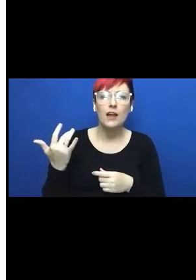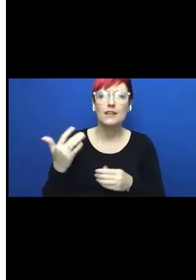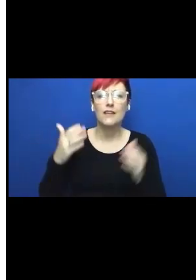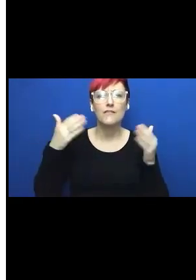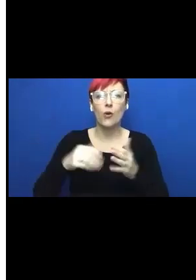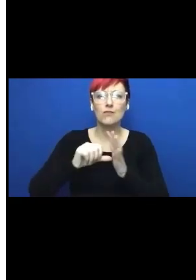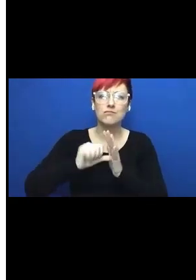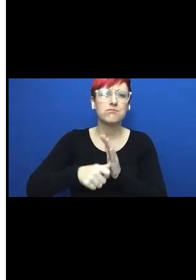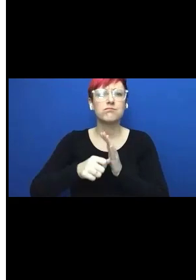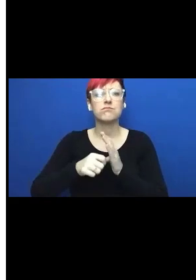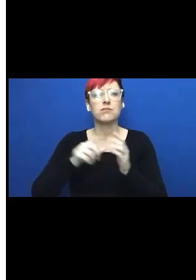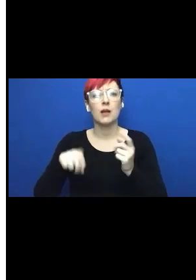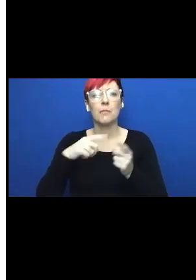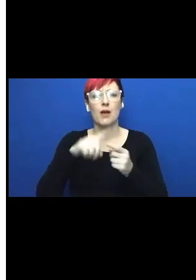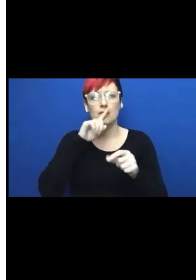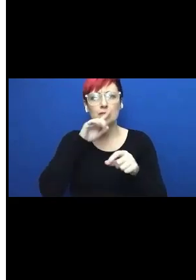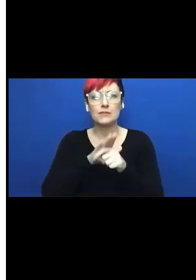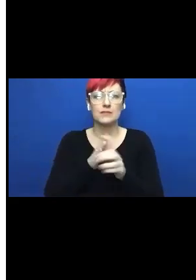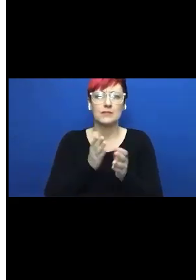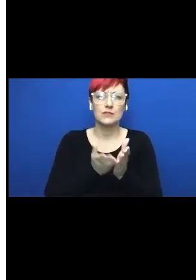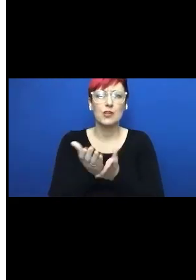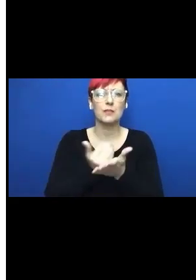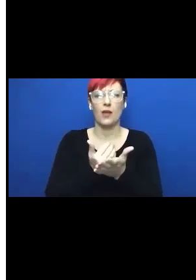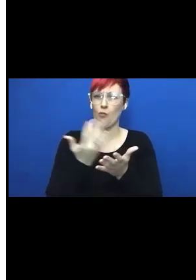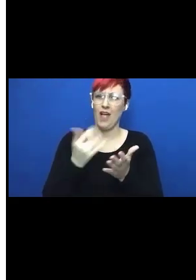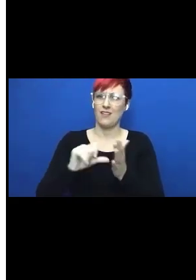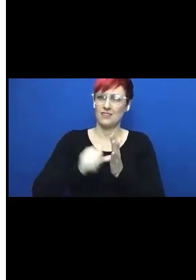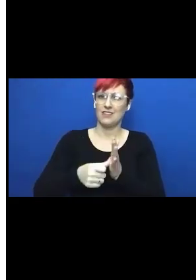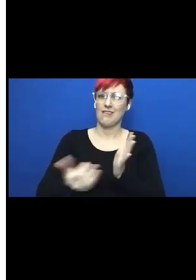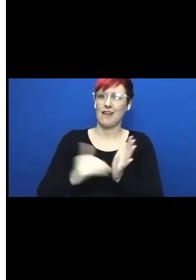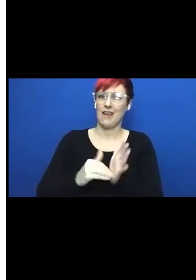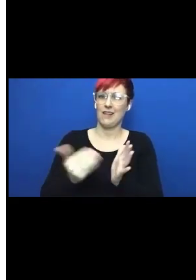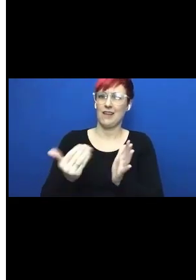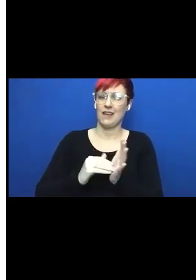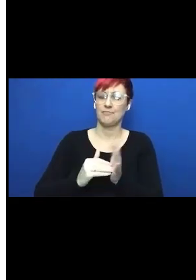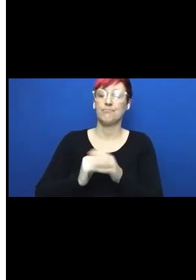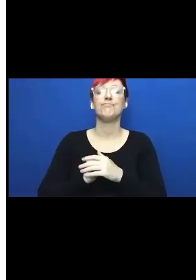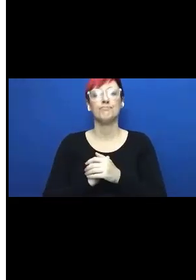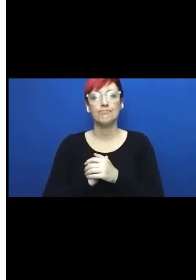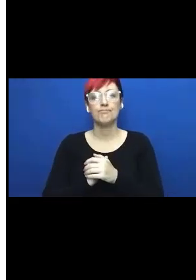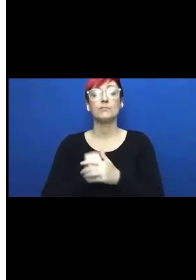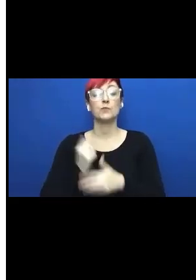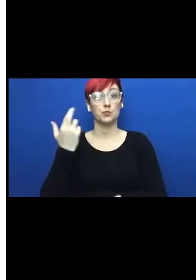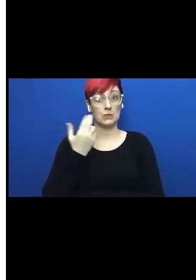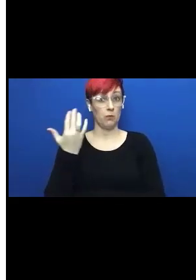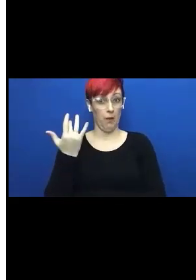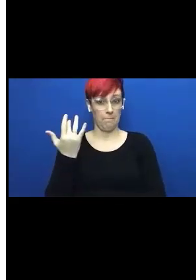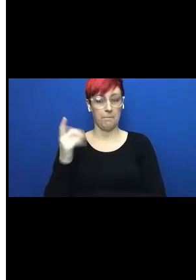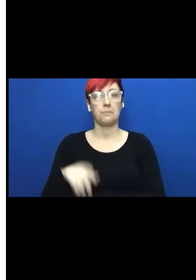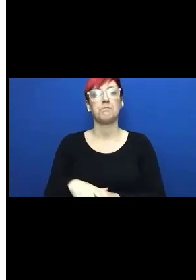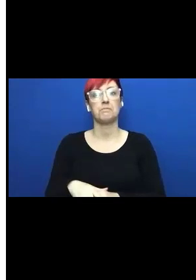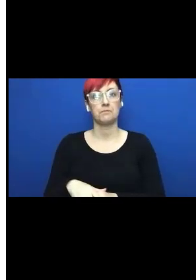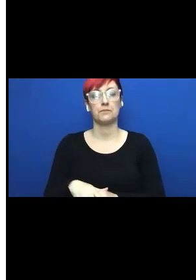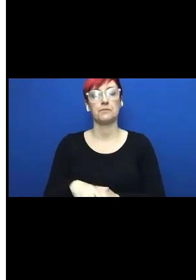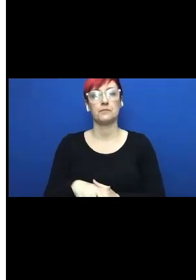Why does this need to be reiterated in this requirement? And a lot of it is because we have failure to .. .